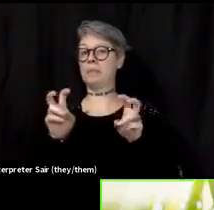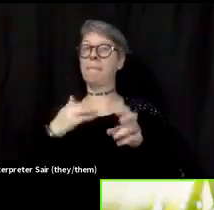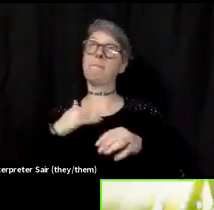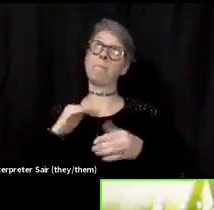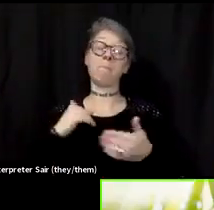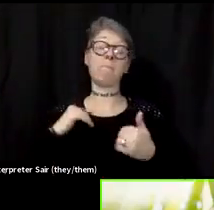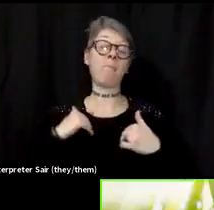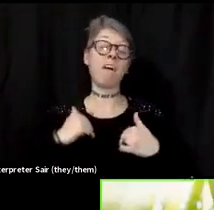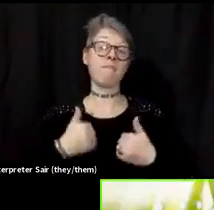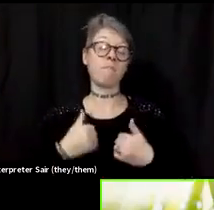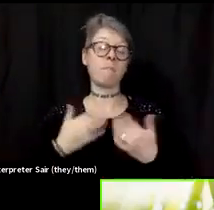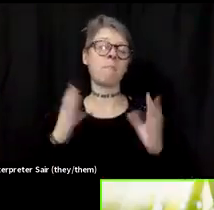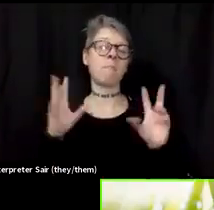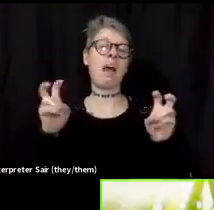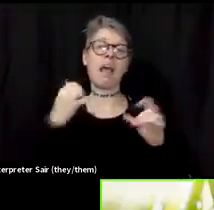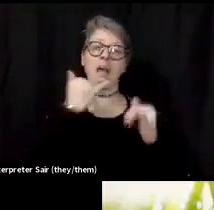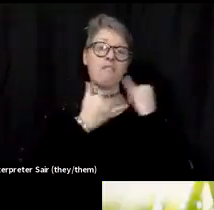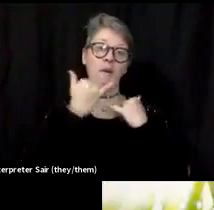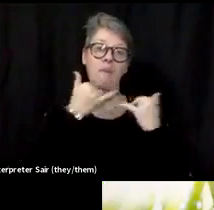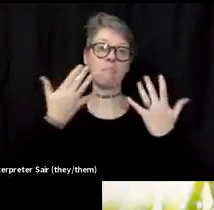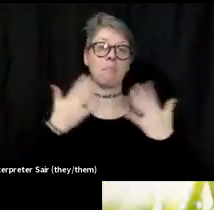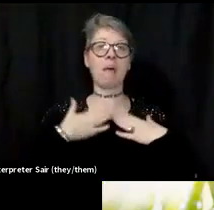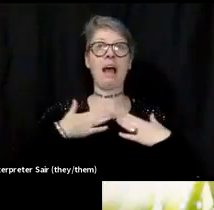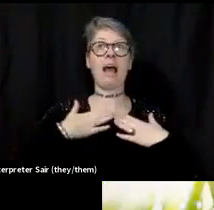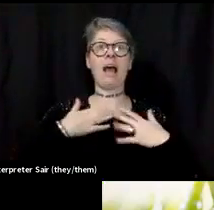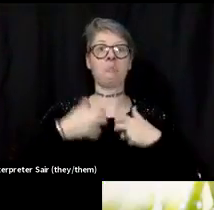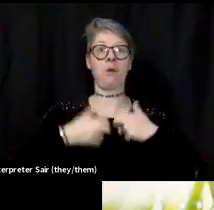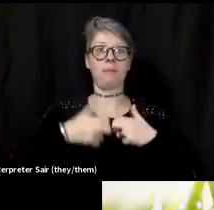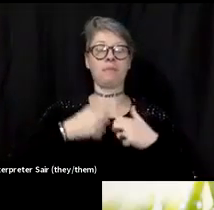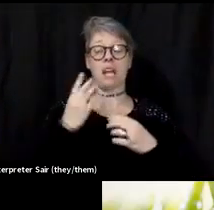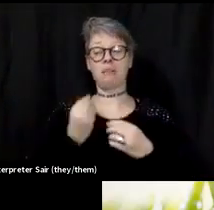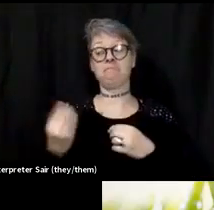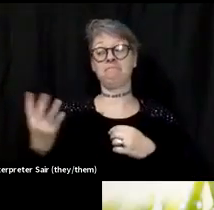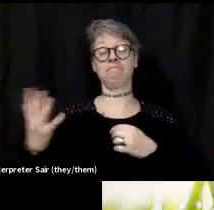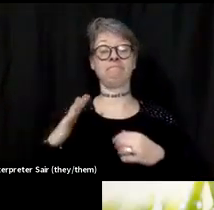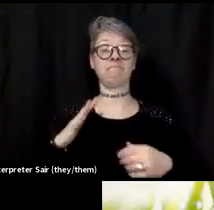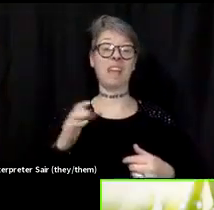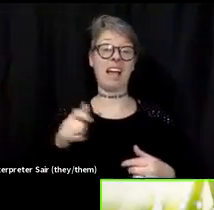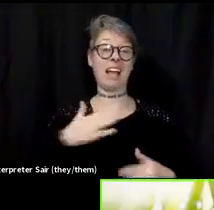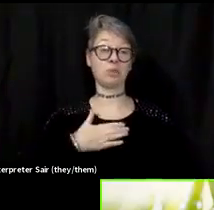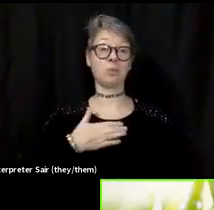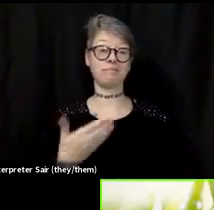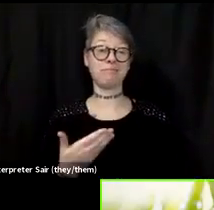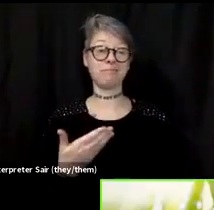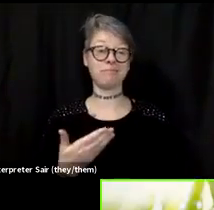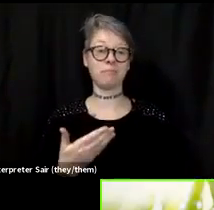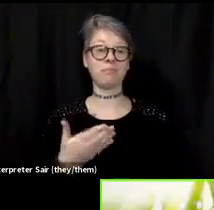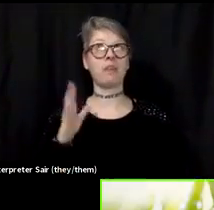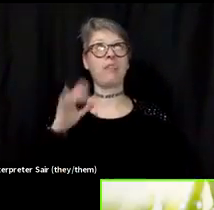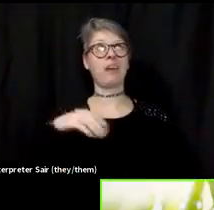were. e my phone my fault. I kind of owned my fault kind of owned my faults and that took. probably